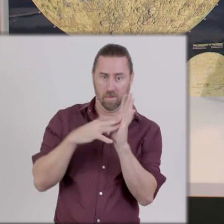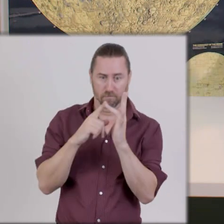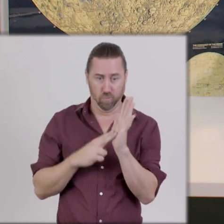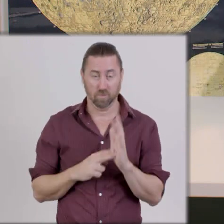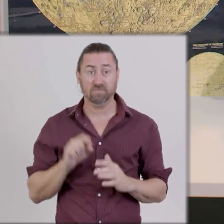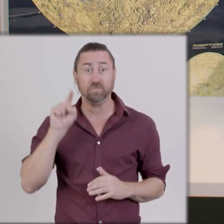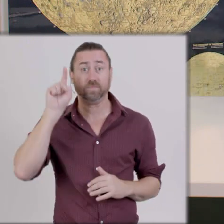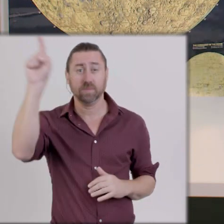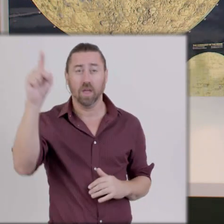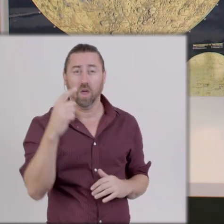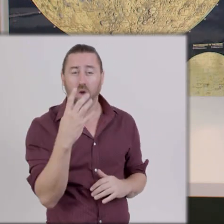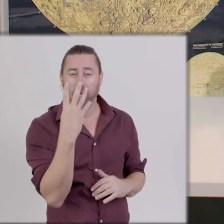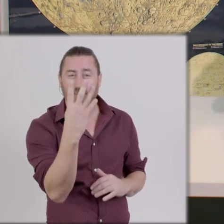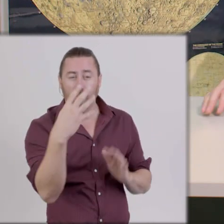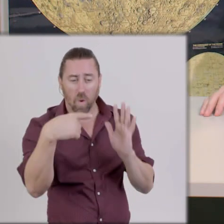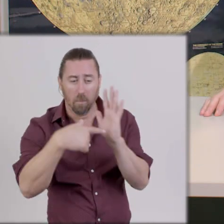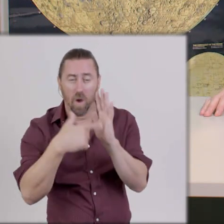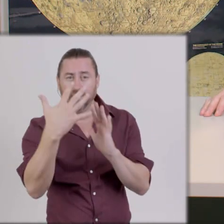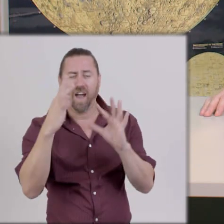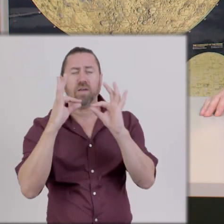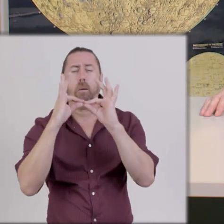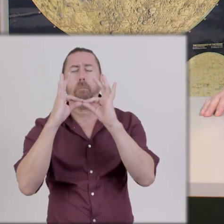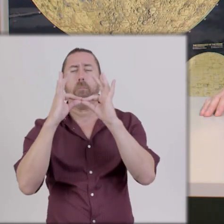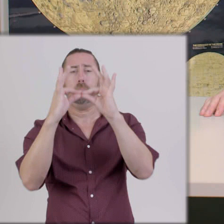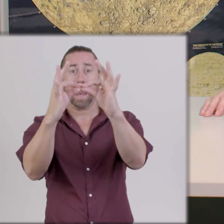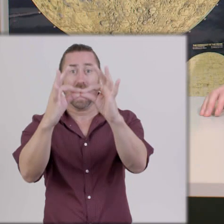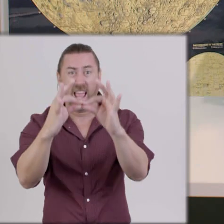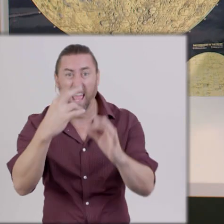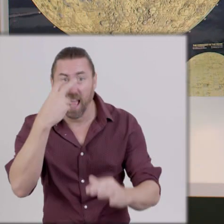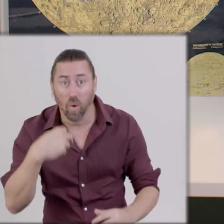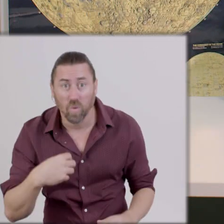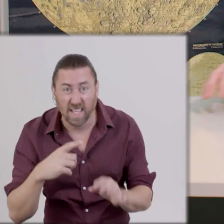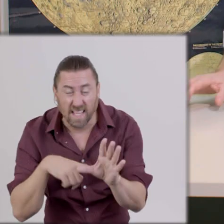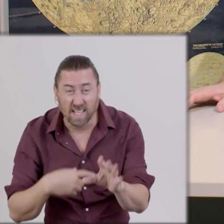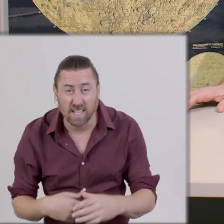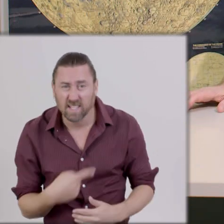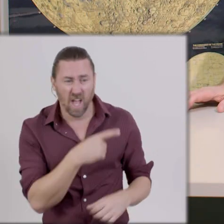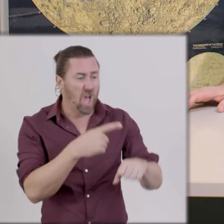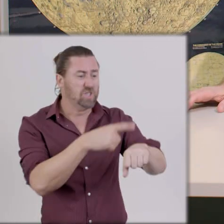The moon is 4.5 billion years old. That's older than the oldest dinosaur.